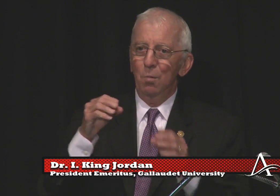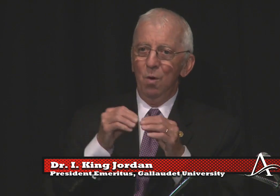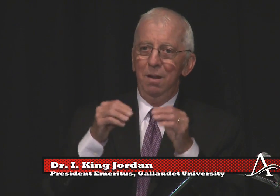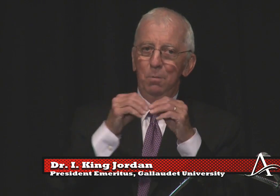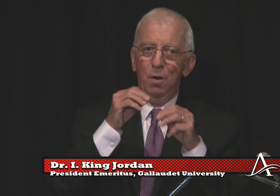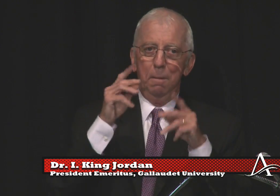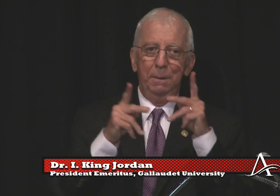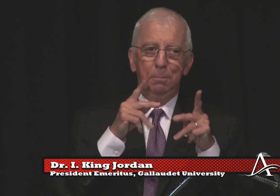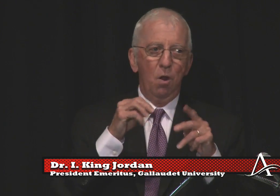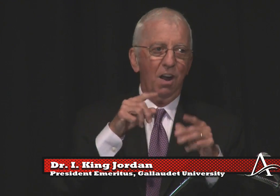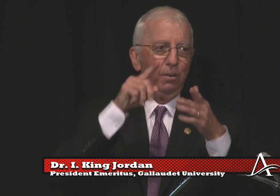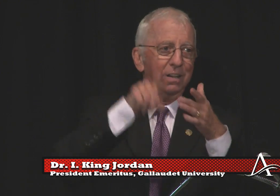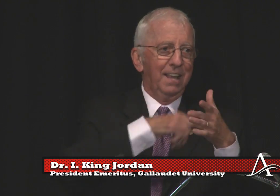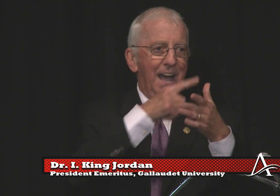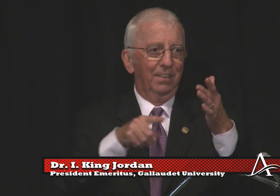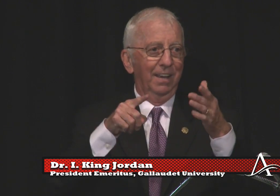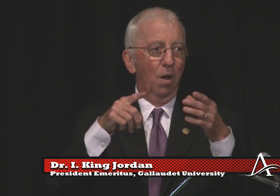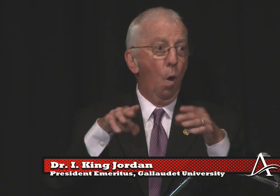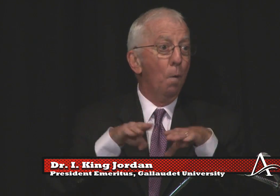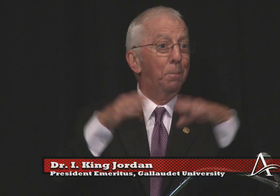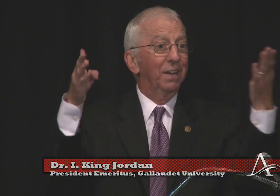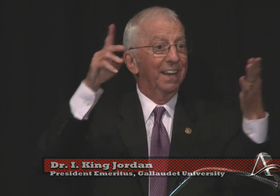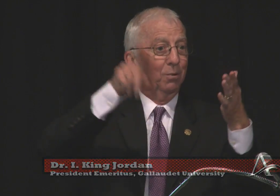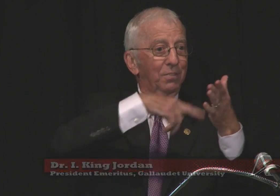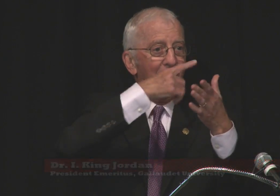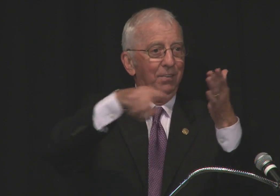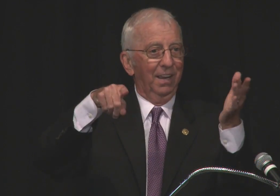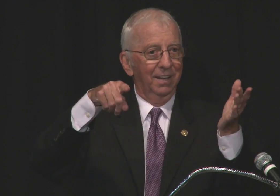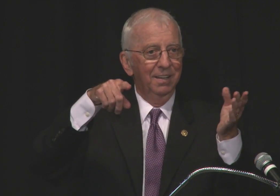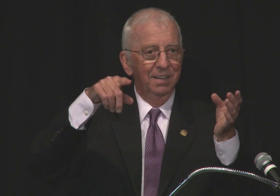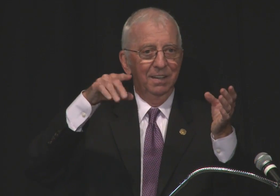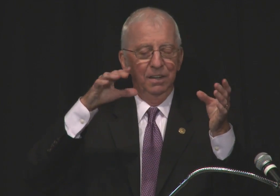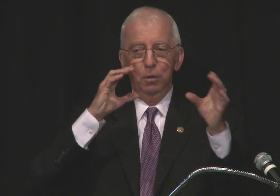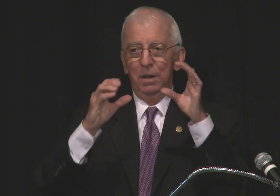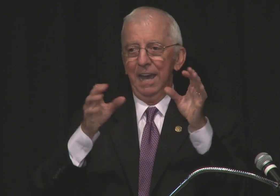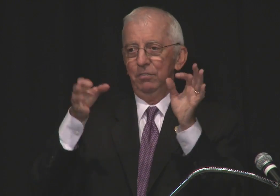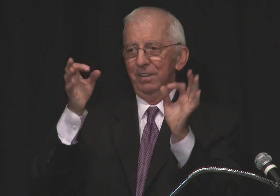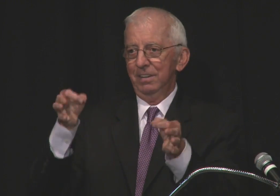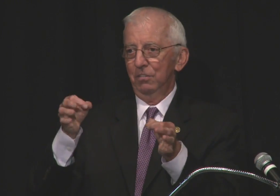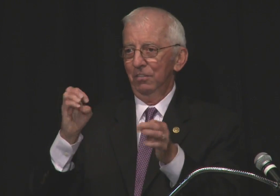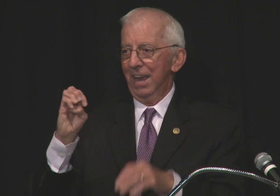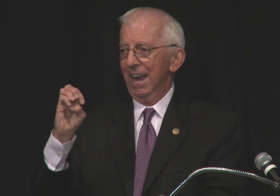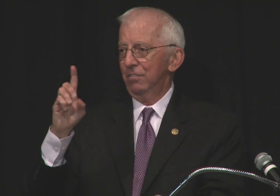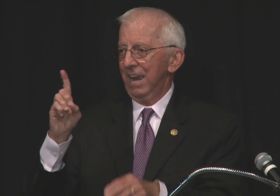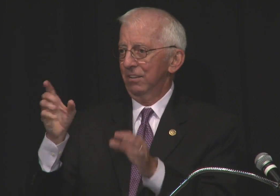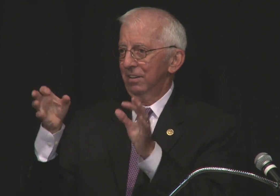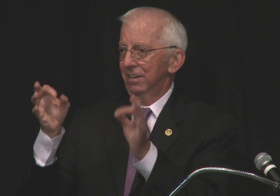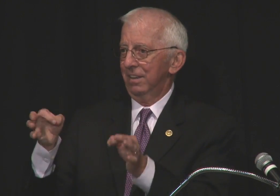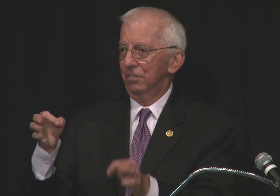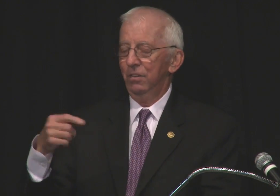And more and more people are criticizing, openly criticizing communication decisions, and education decisions.